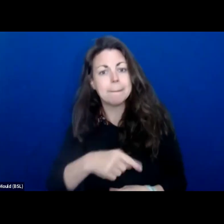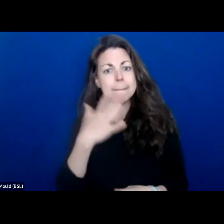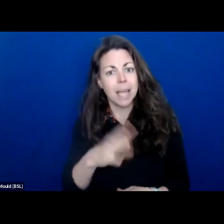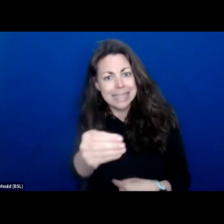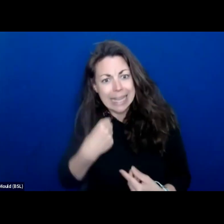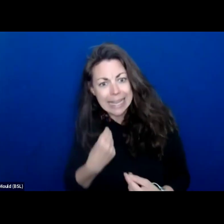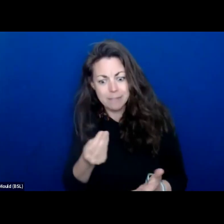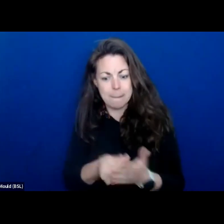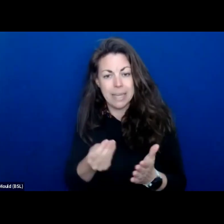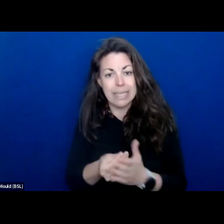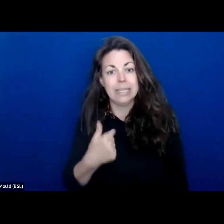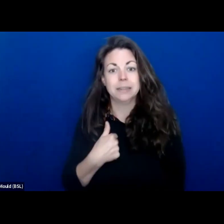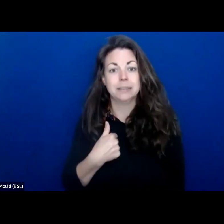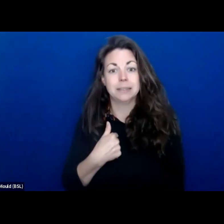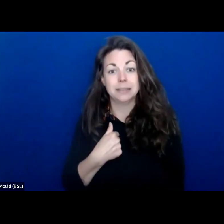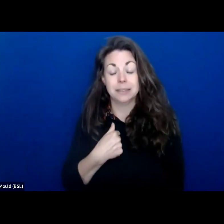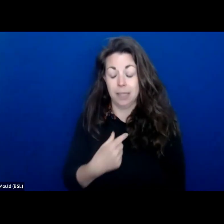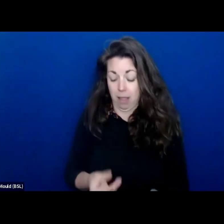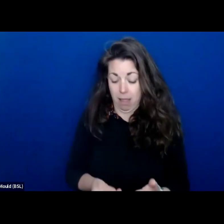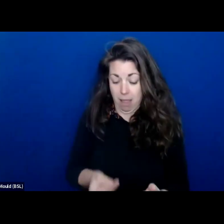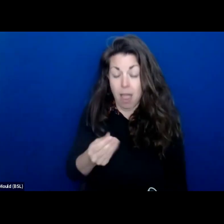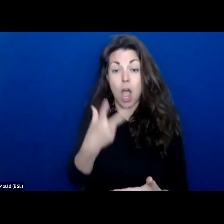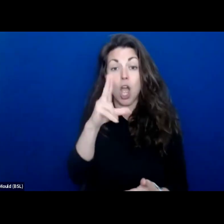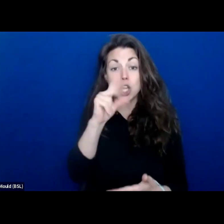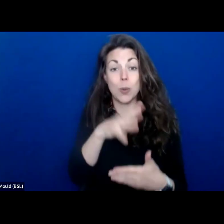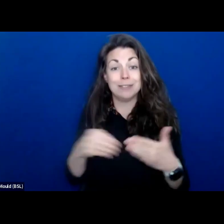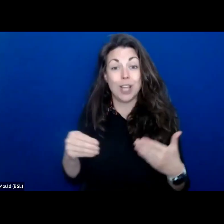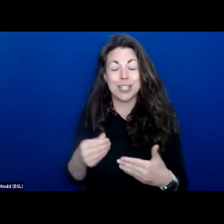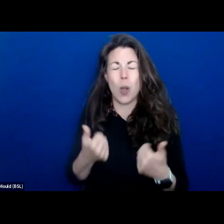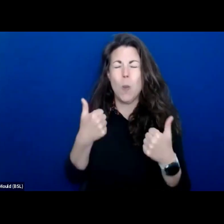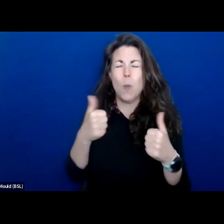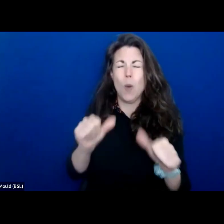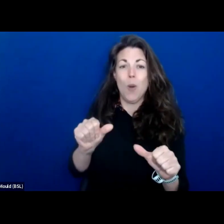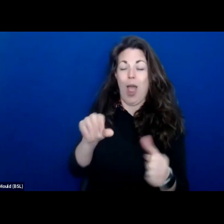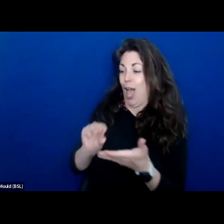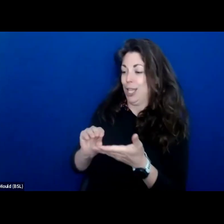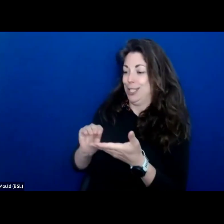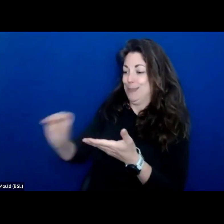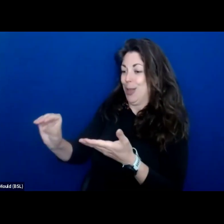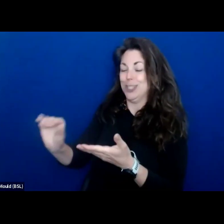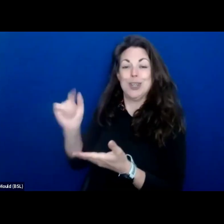I raised my $12 and I sponsored my first child, as was the trend in those days.